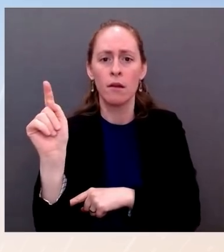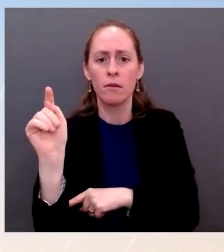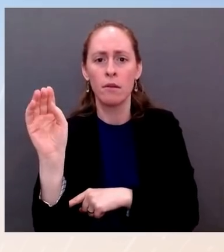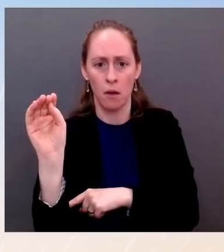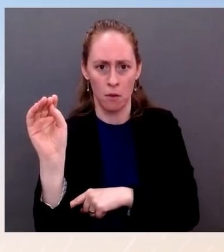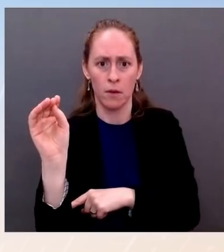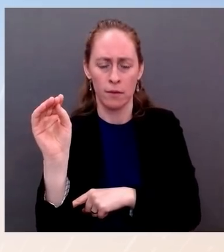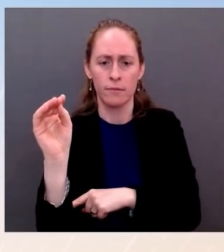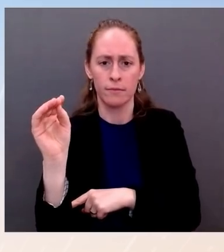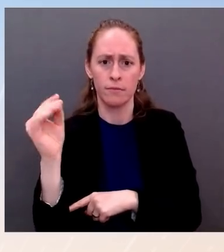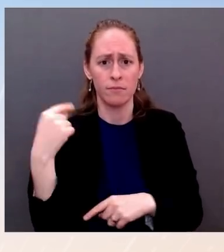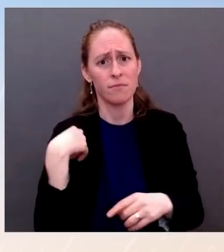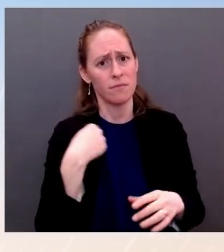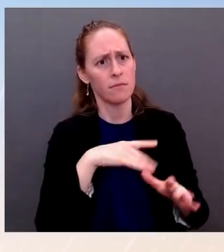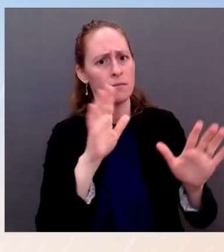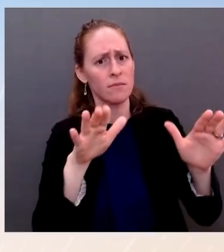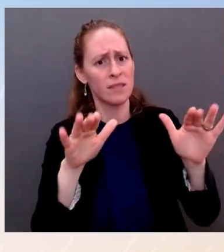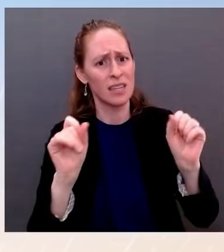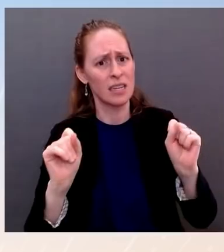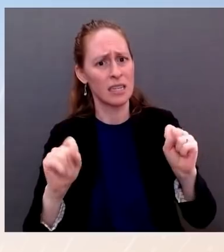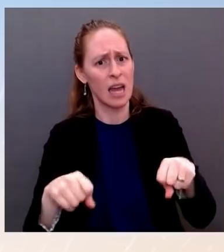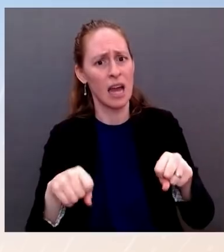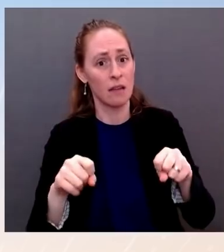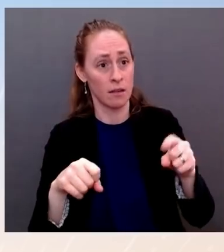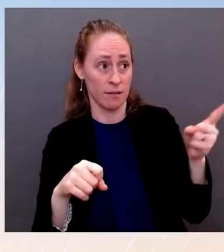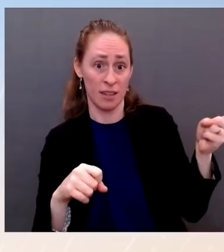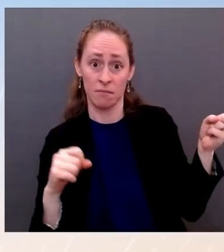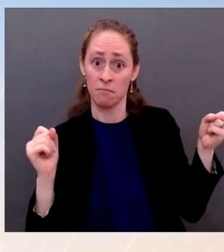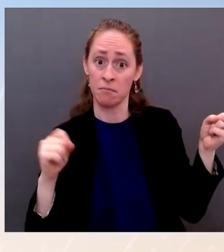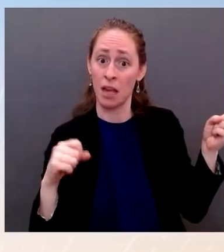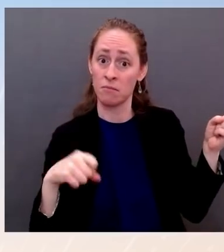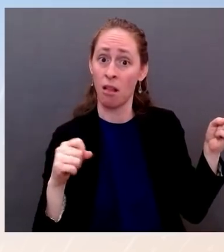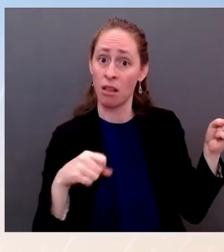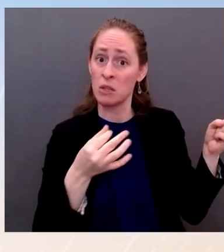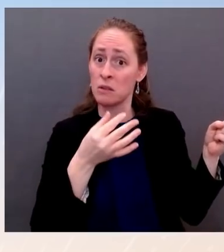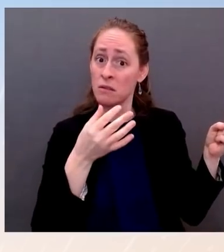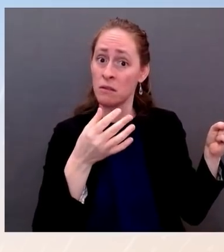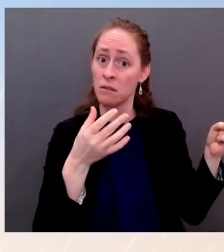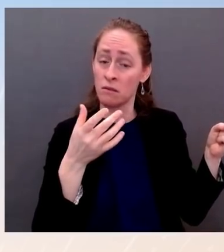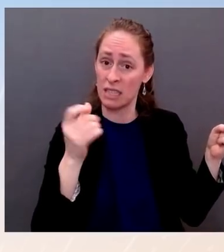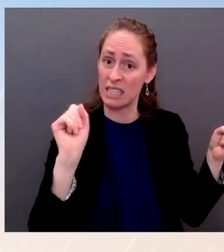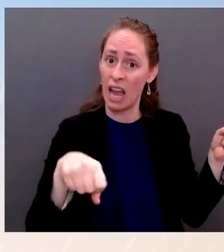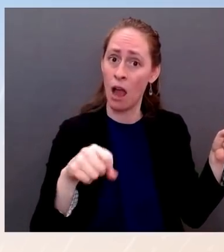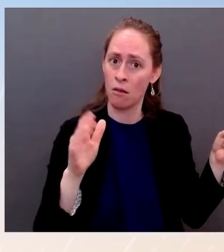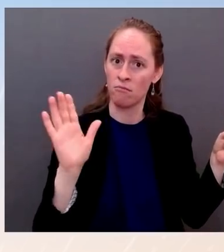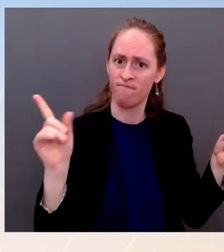but we are not standing here before you today and say, "The order has been given. The invasion is on."